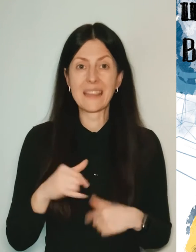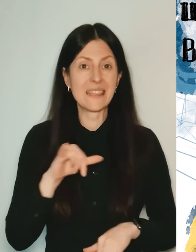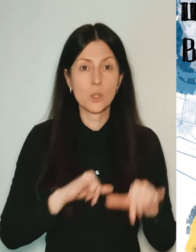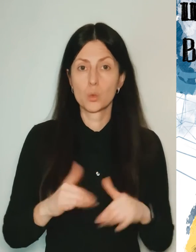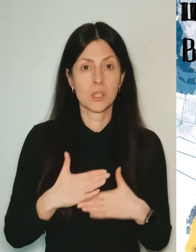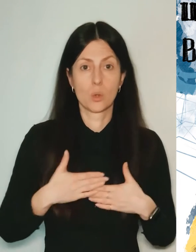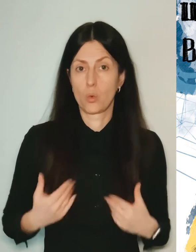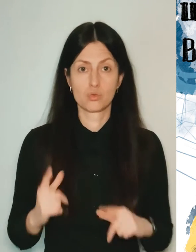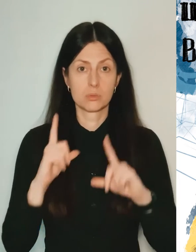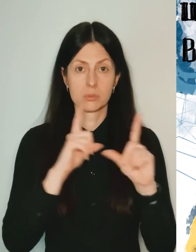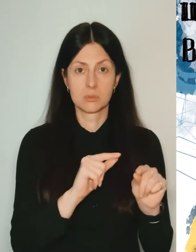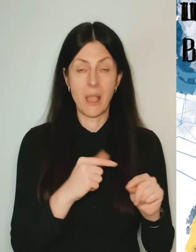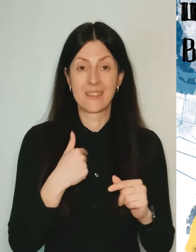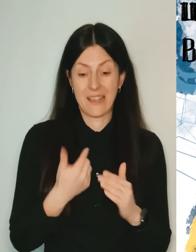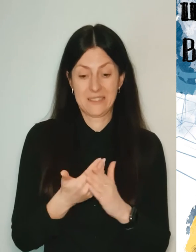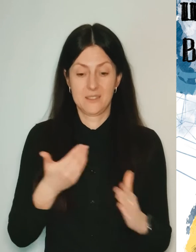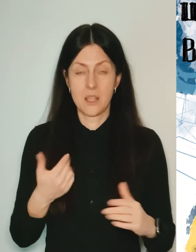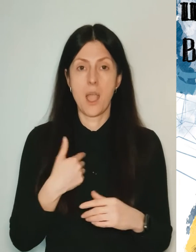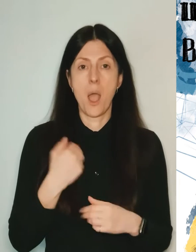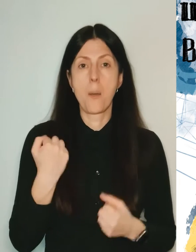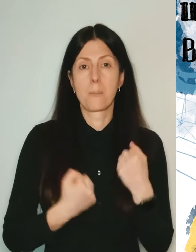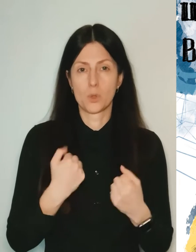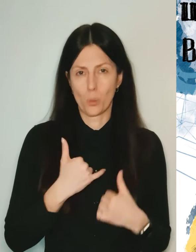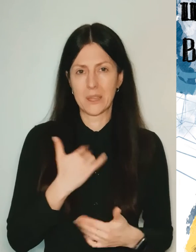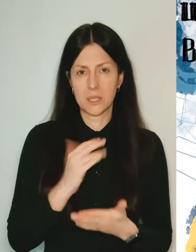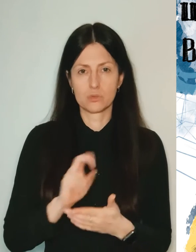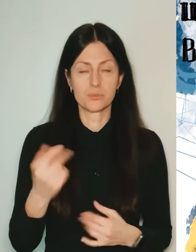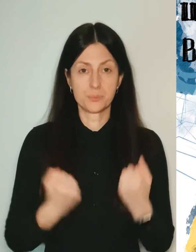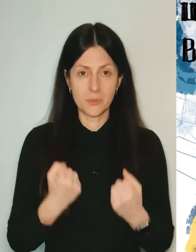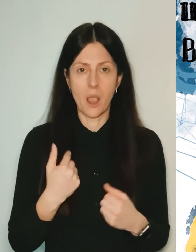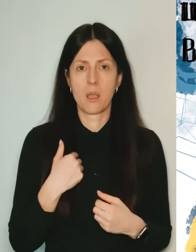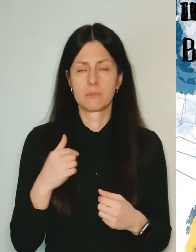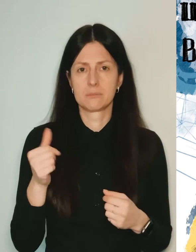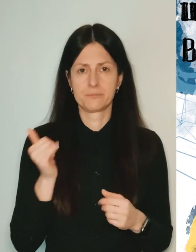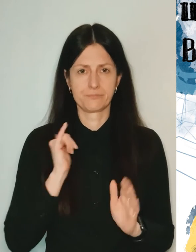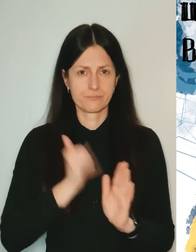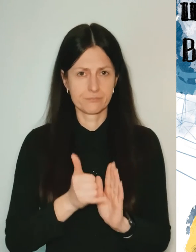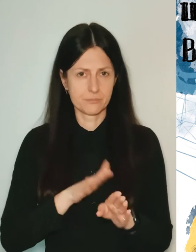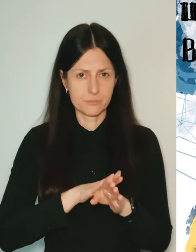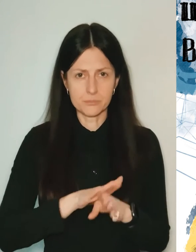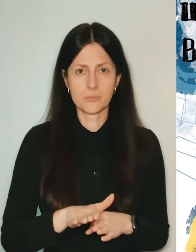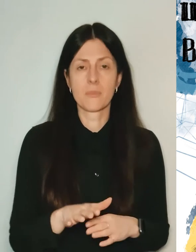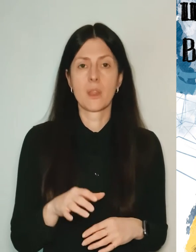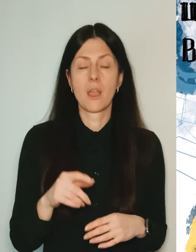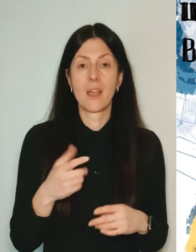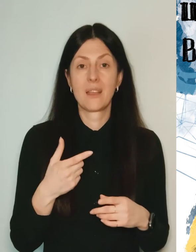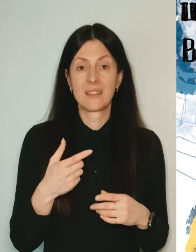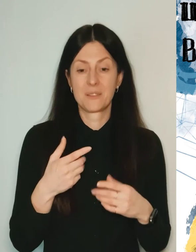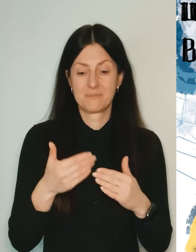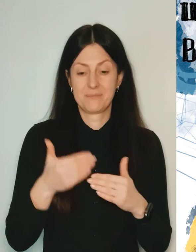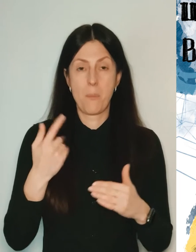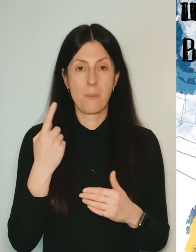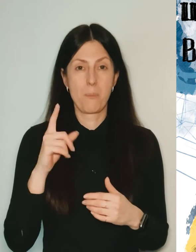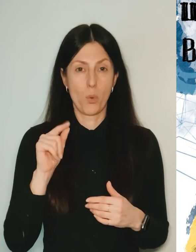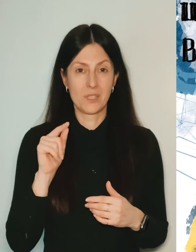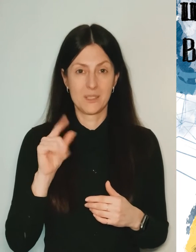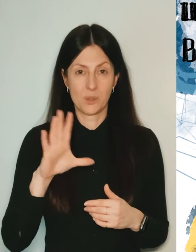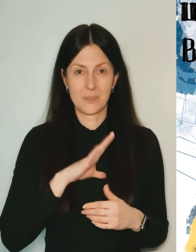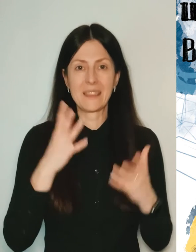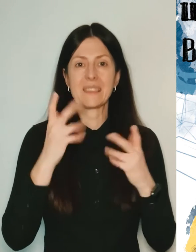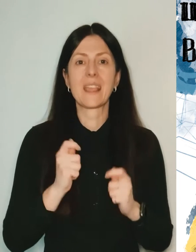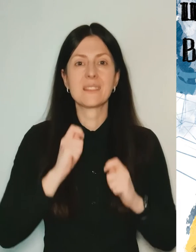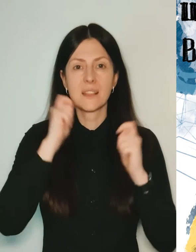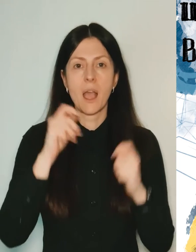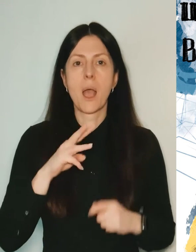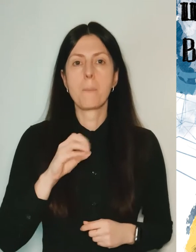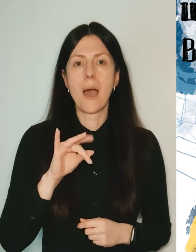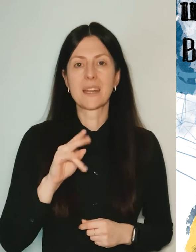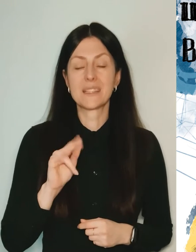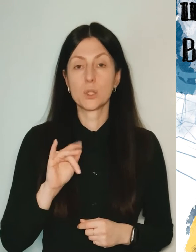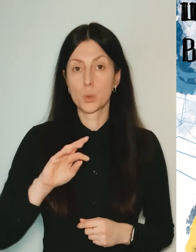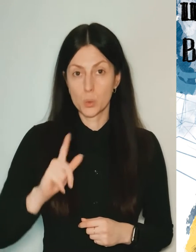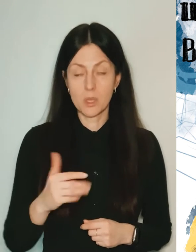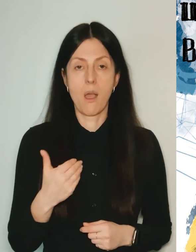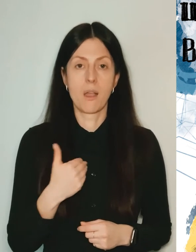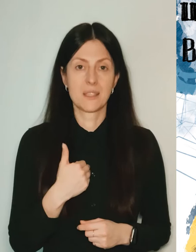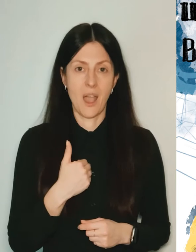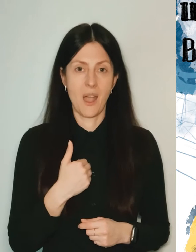I had refueled my car the day before. I have a car where I left my headphones from the previous set, which was on Monday on Marina Krut's birthday, I left a